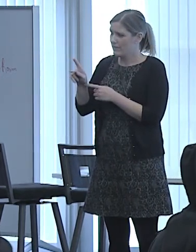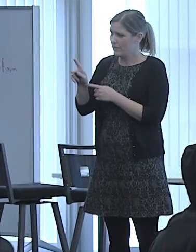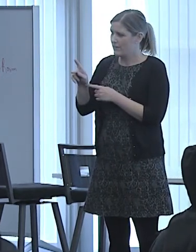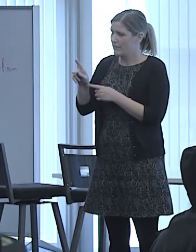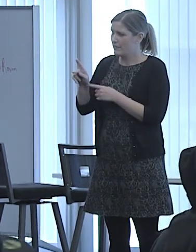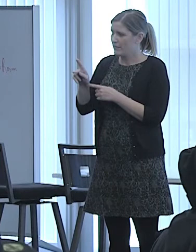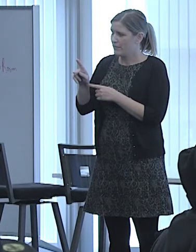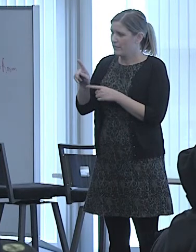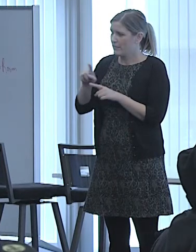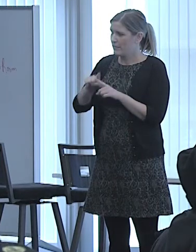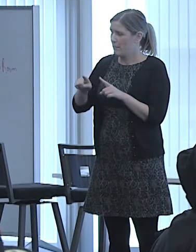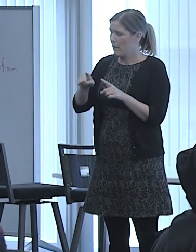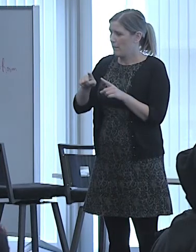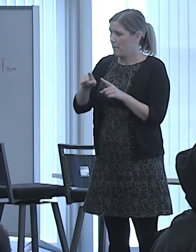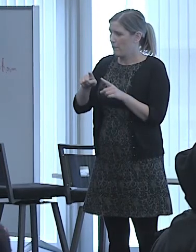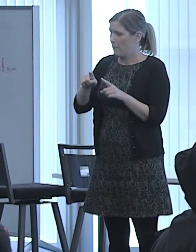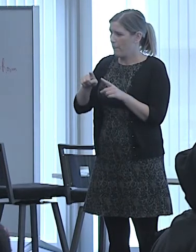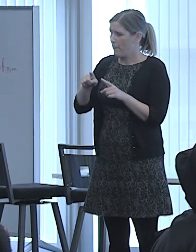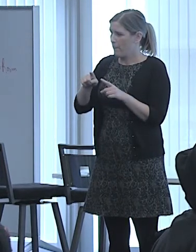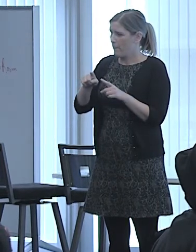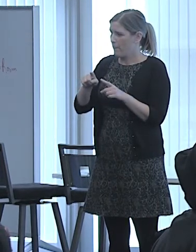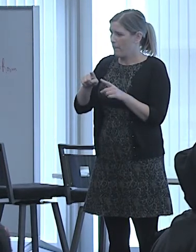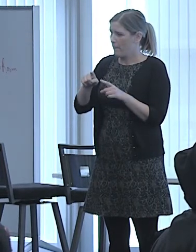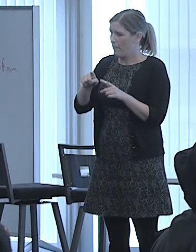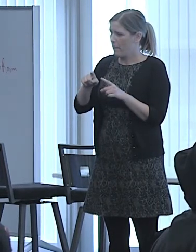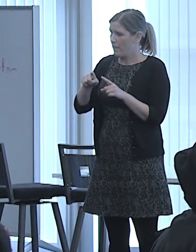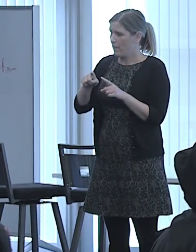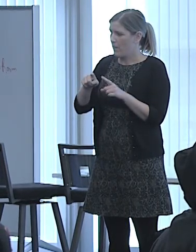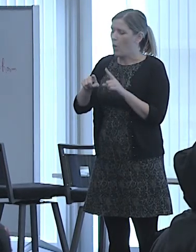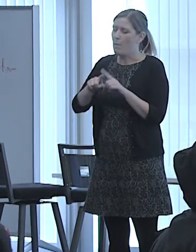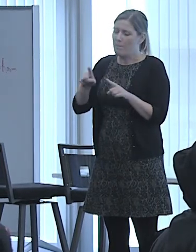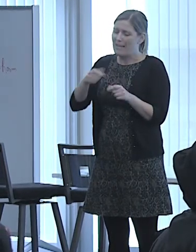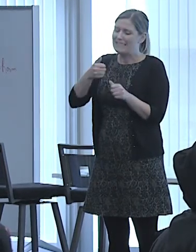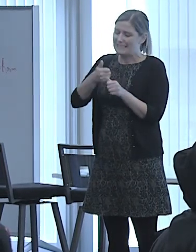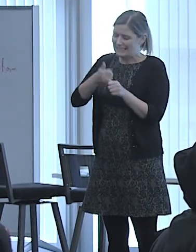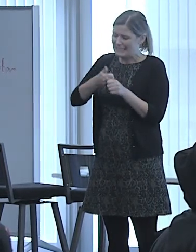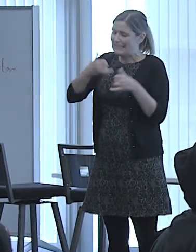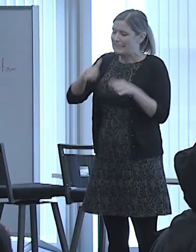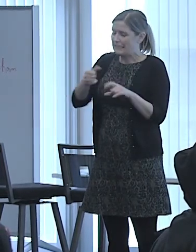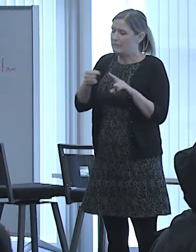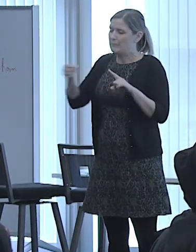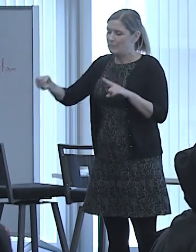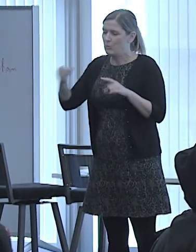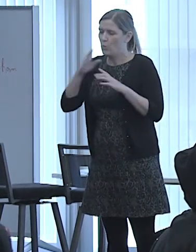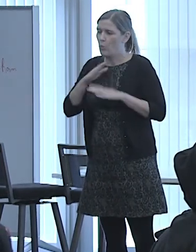that I was in the place that I was in. We have many, many, many barriers to overcome